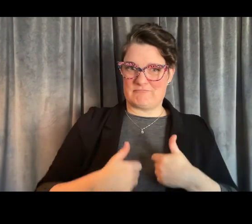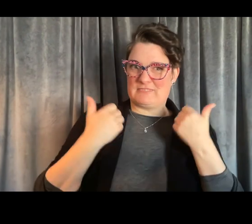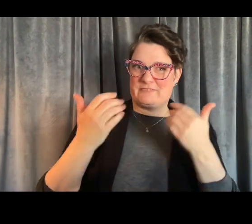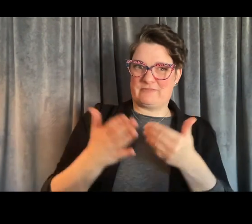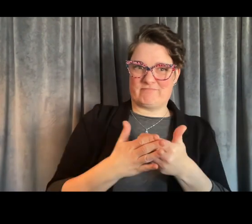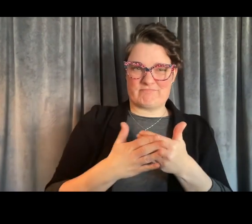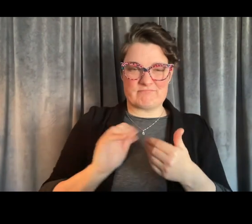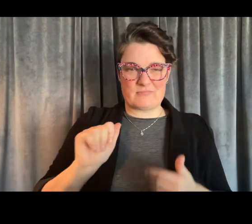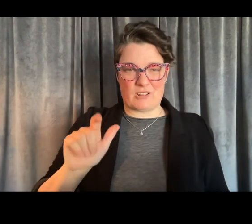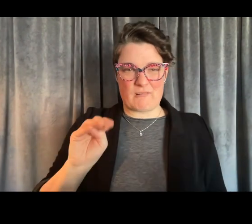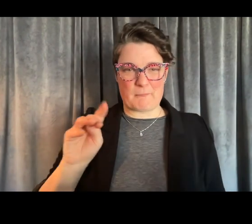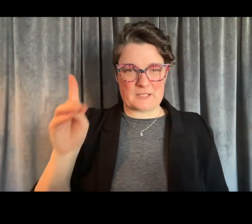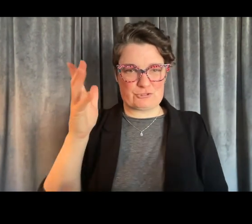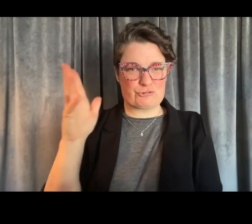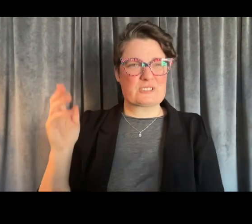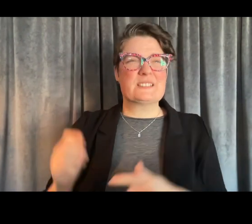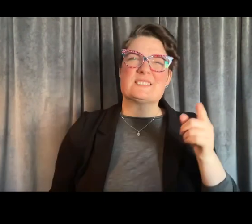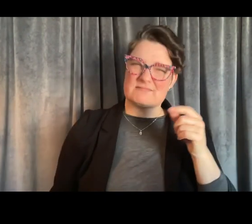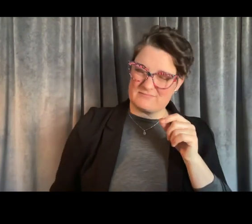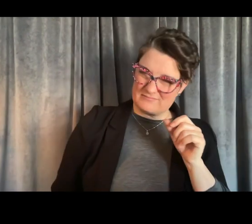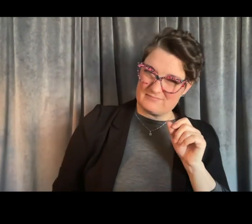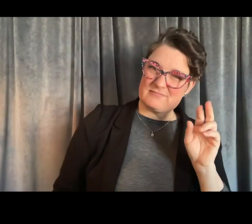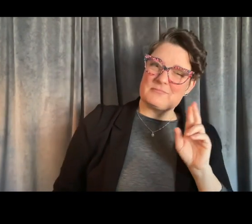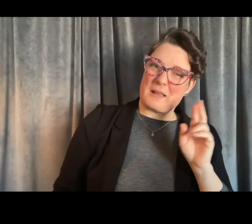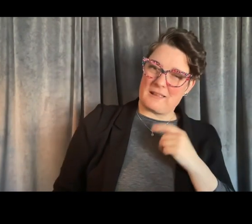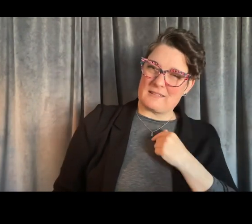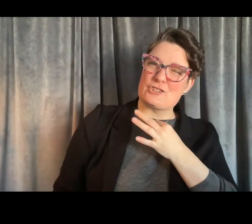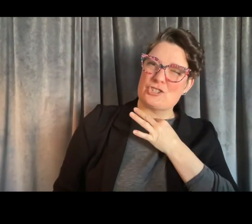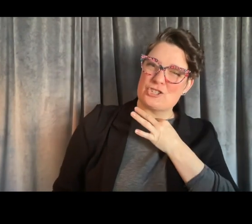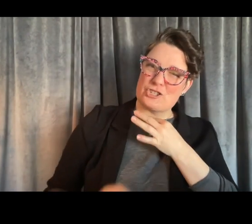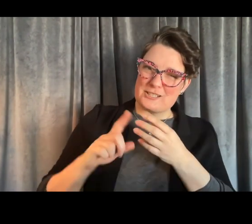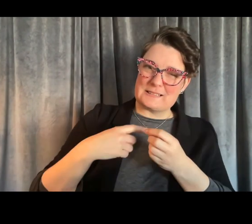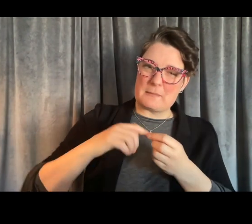Rebekah: I'm curious about almond tree, about the Asherah pole.